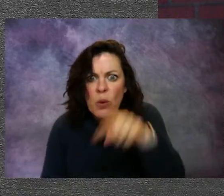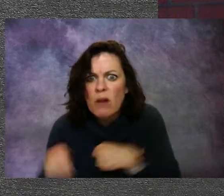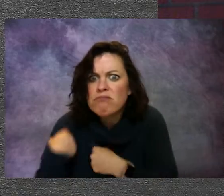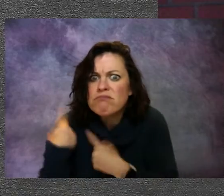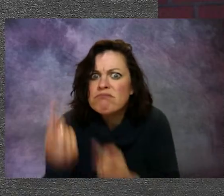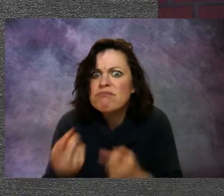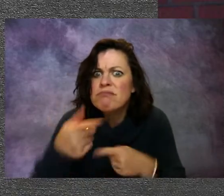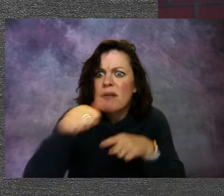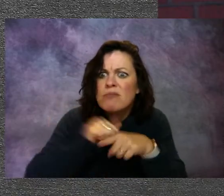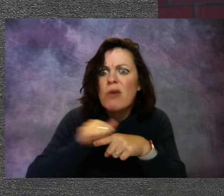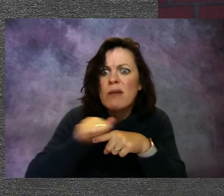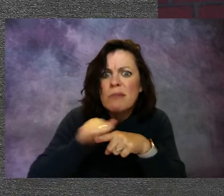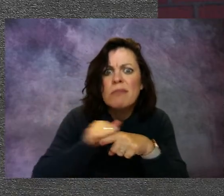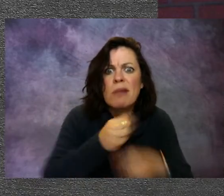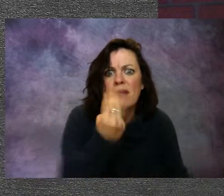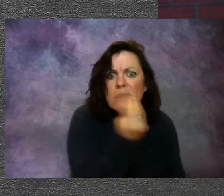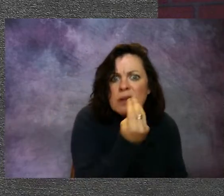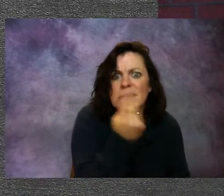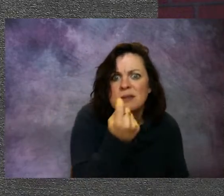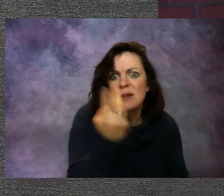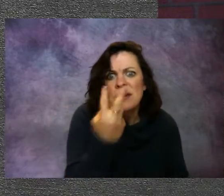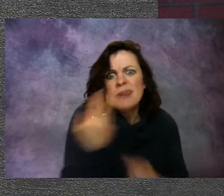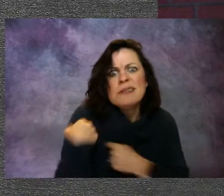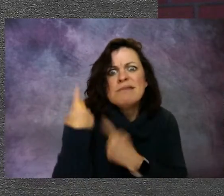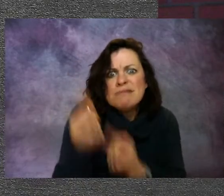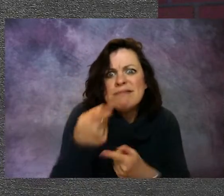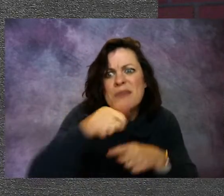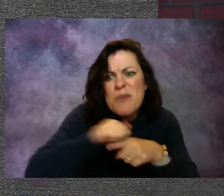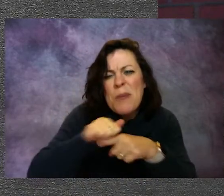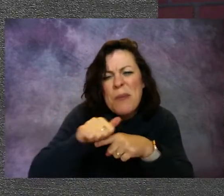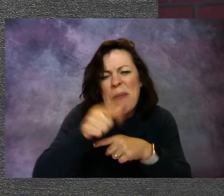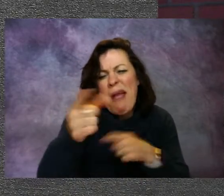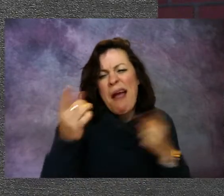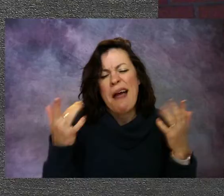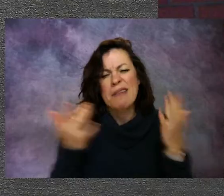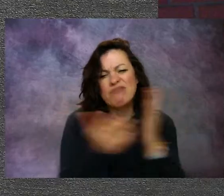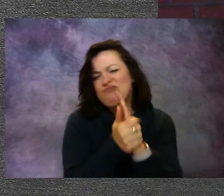that you are now experts with words that are the opposite.